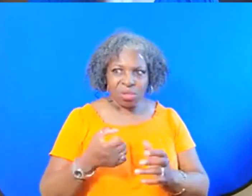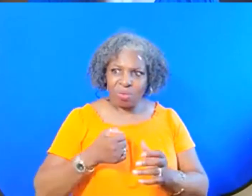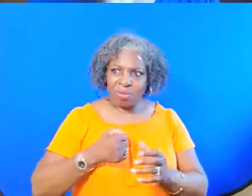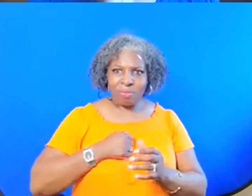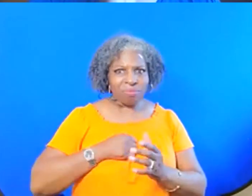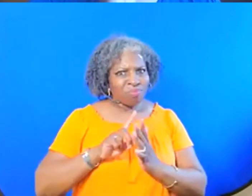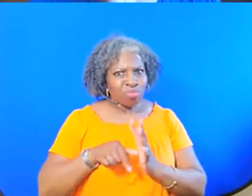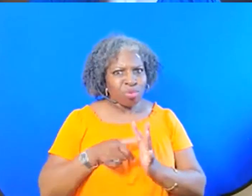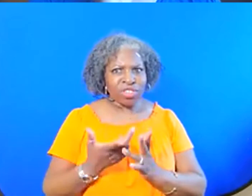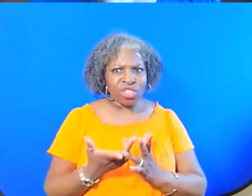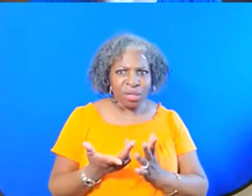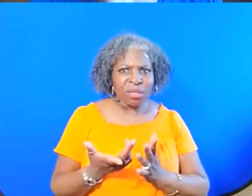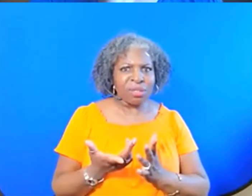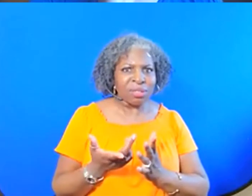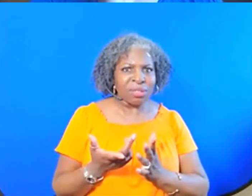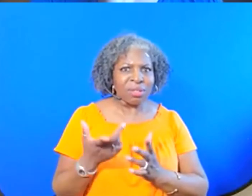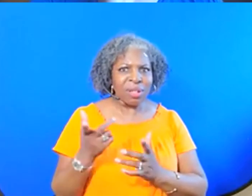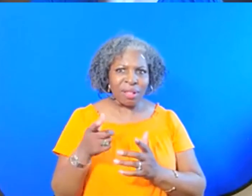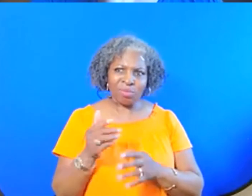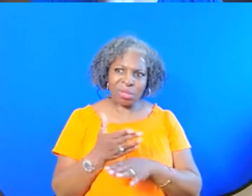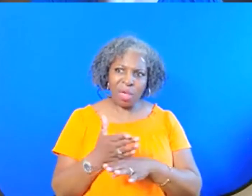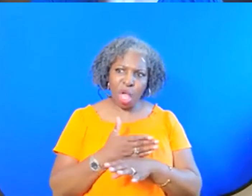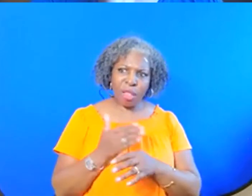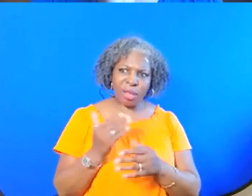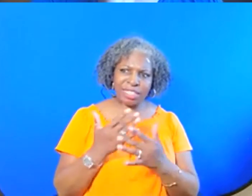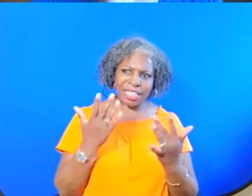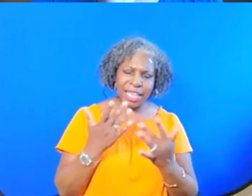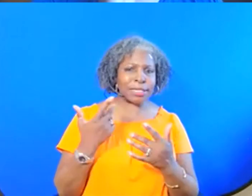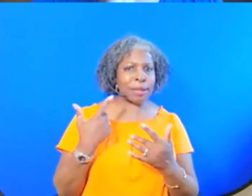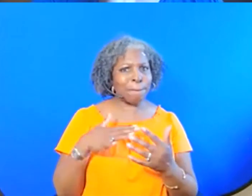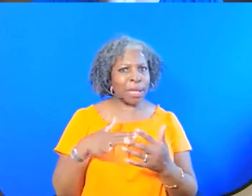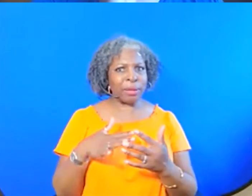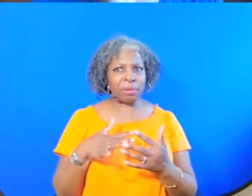And it just that was those early days, that just gave me the realisation that you can do a